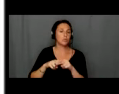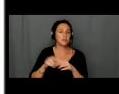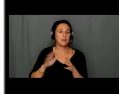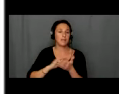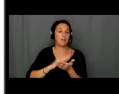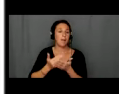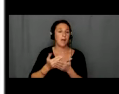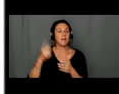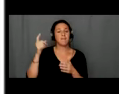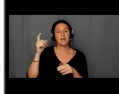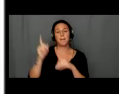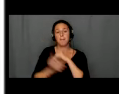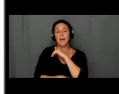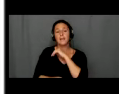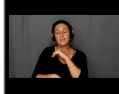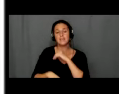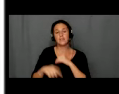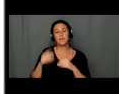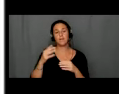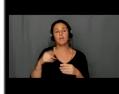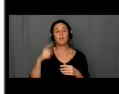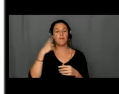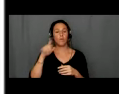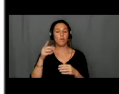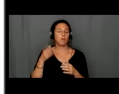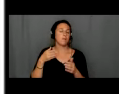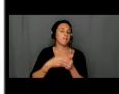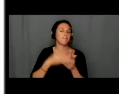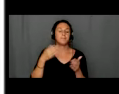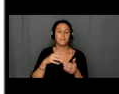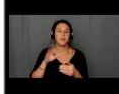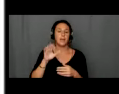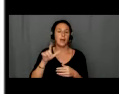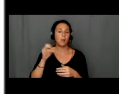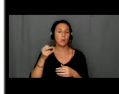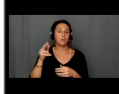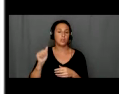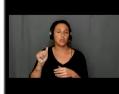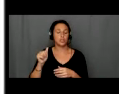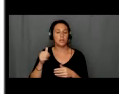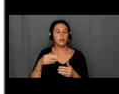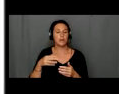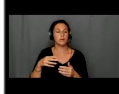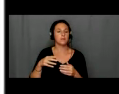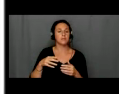violating cal OSHA regulations, and we looked at the proposed heat illness